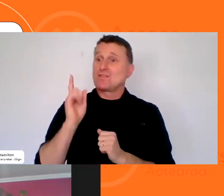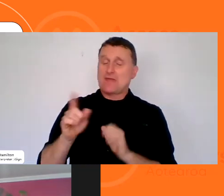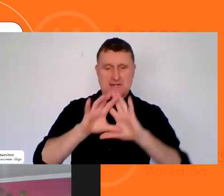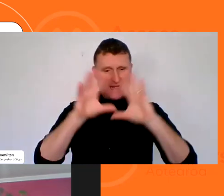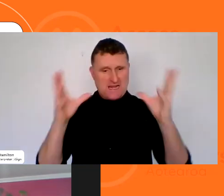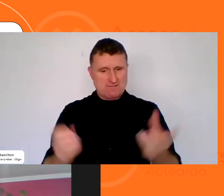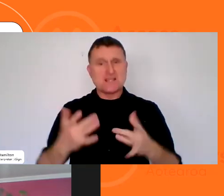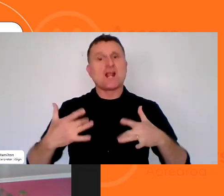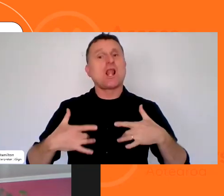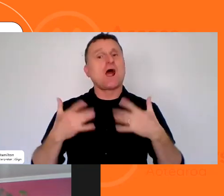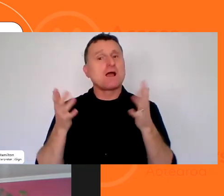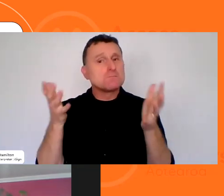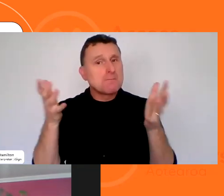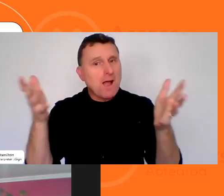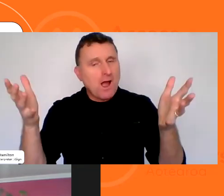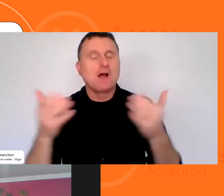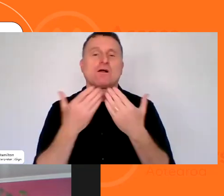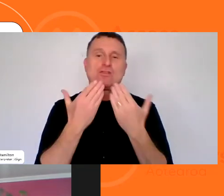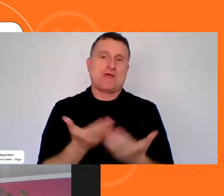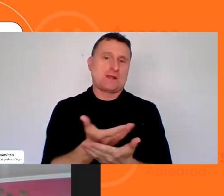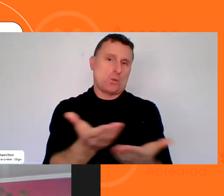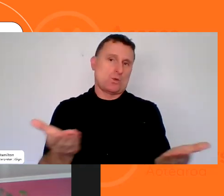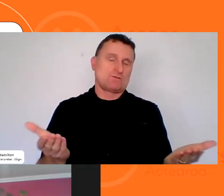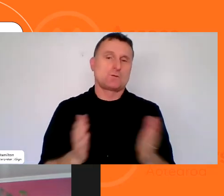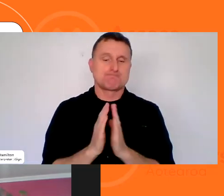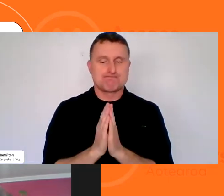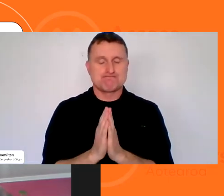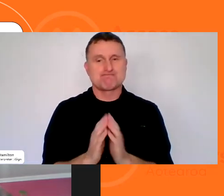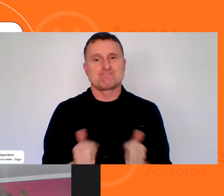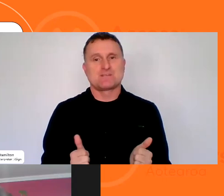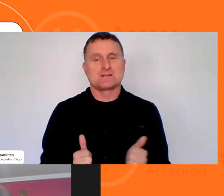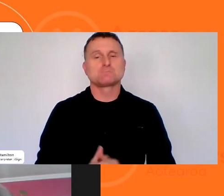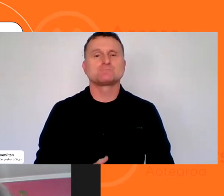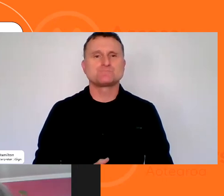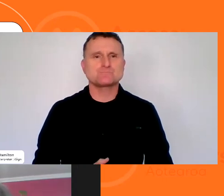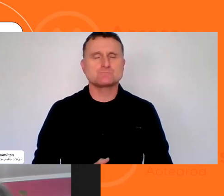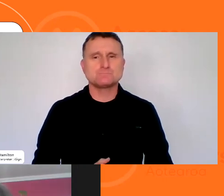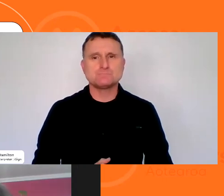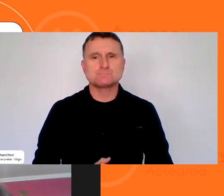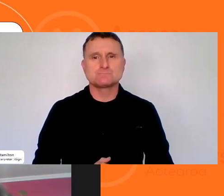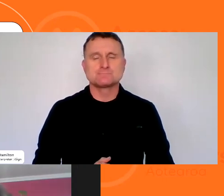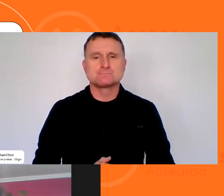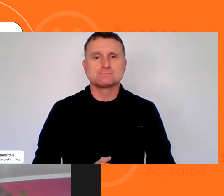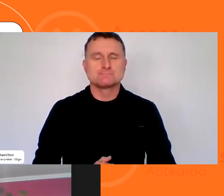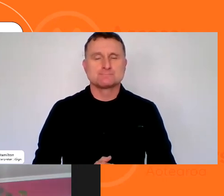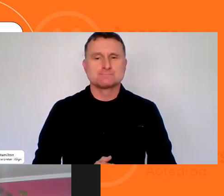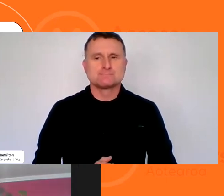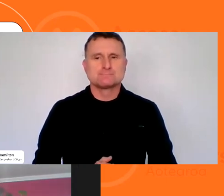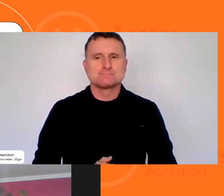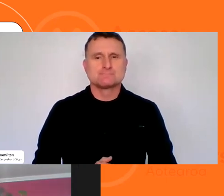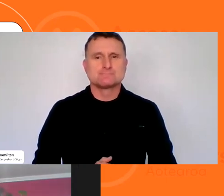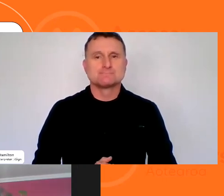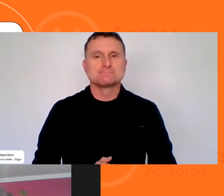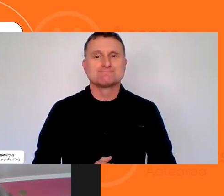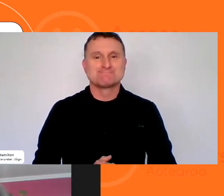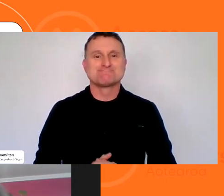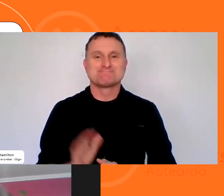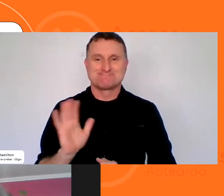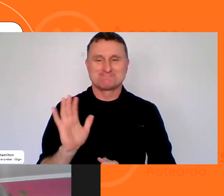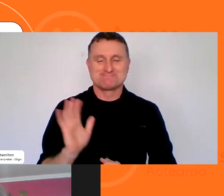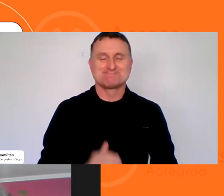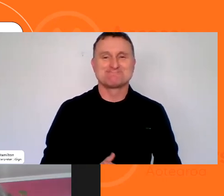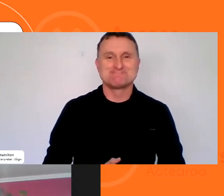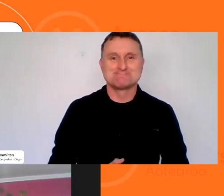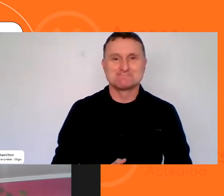you so much. Thank you to all our awesome interpreters and everyone